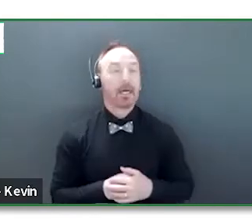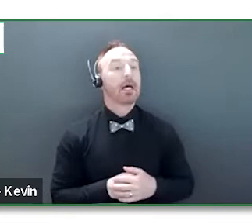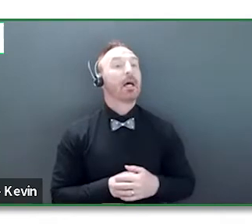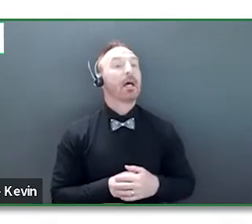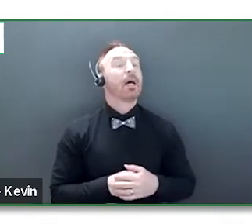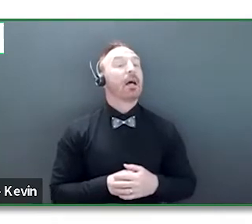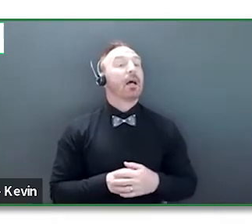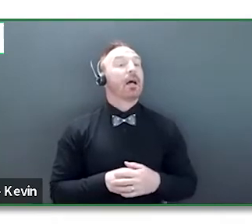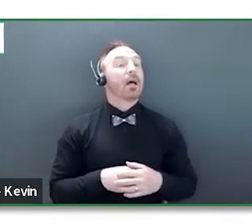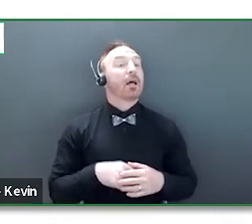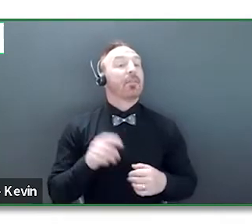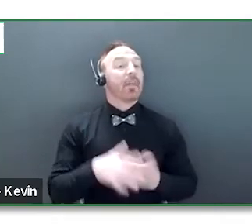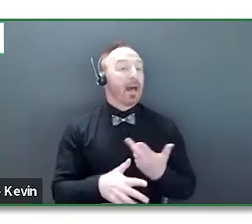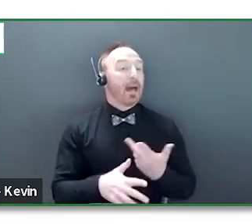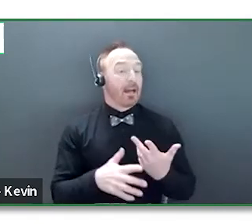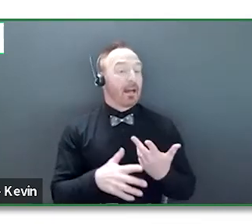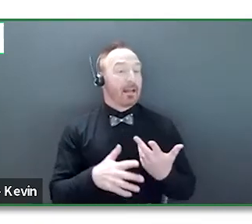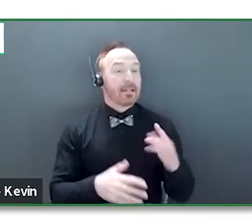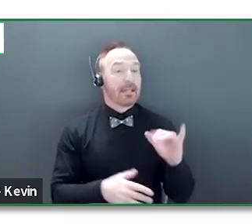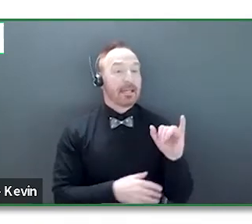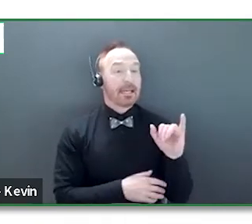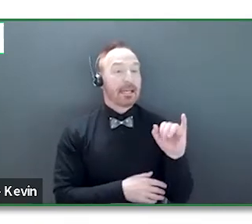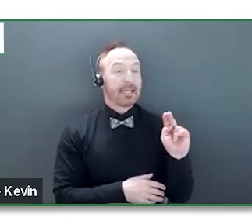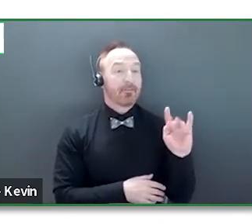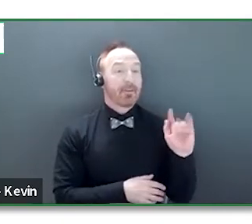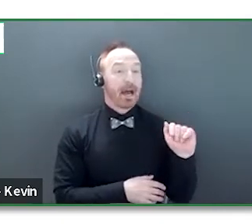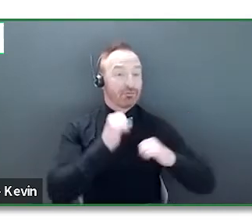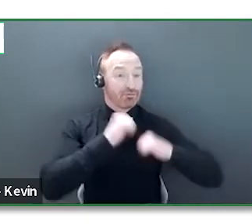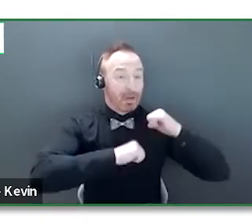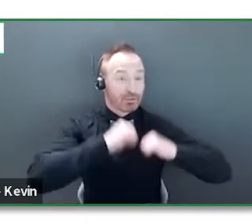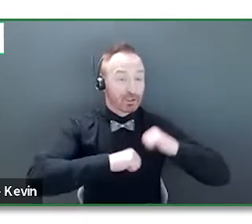definitely another challenge for organization.